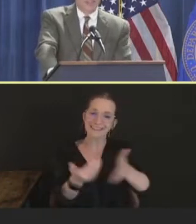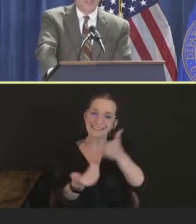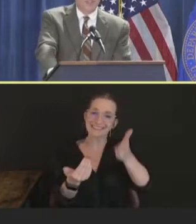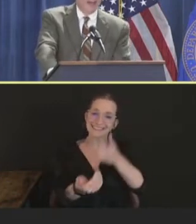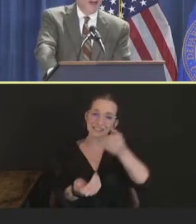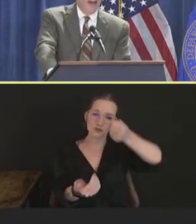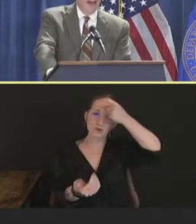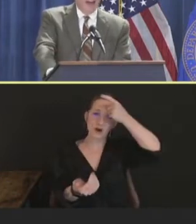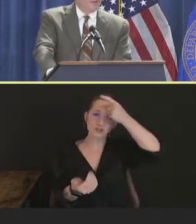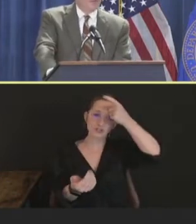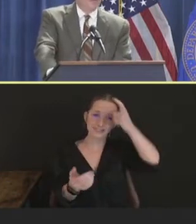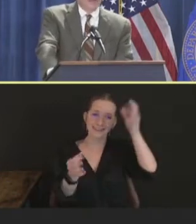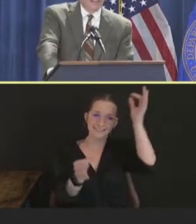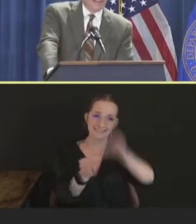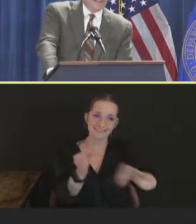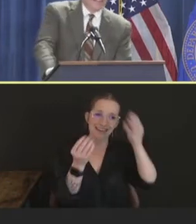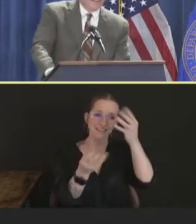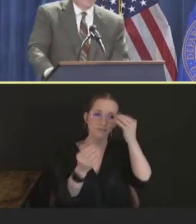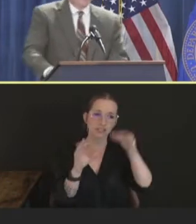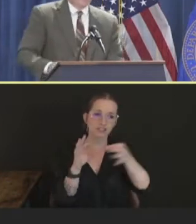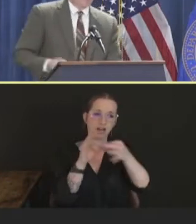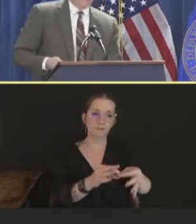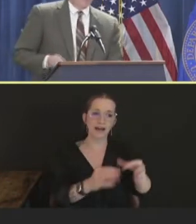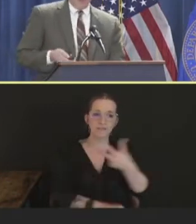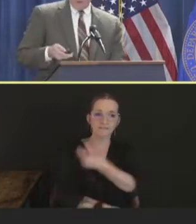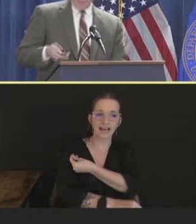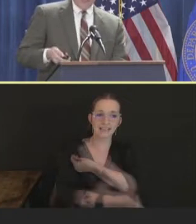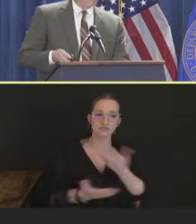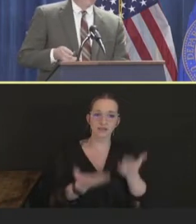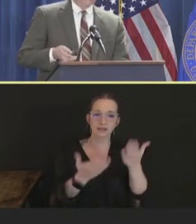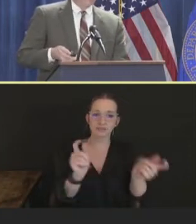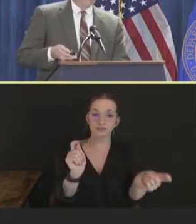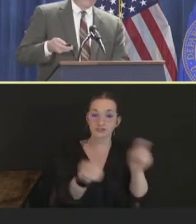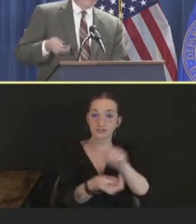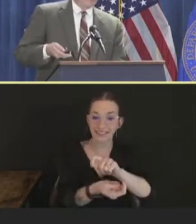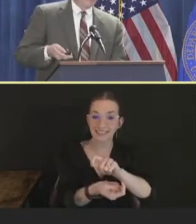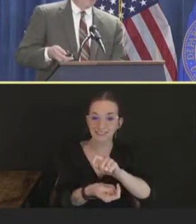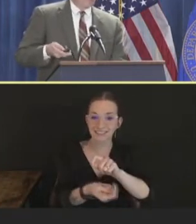I won't dwell on that; any of you who are responsible for communicating these broadly